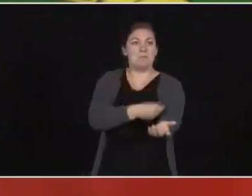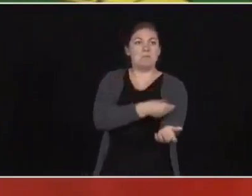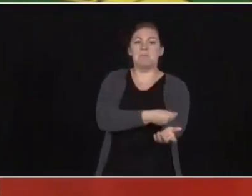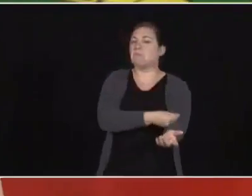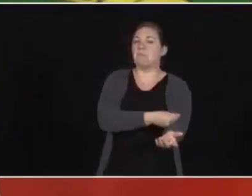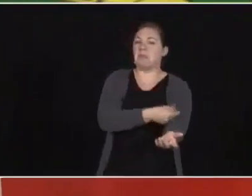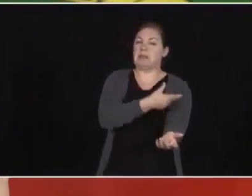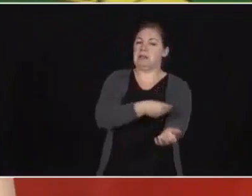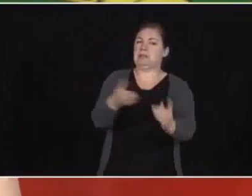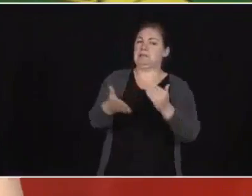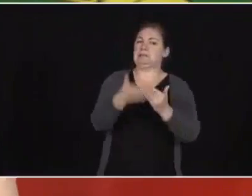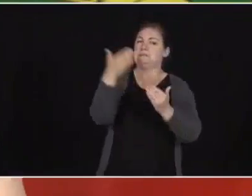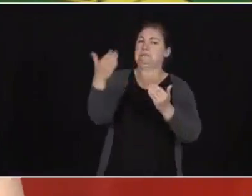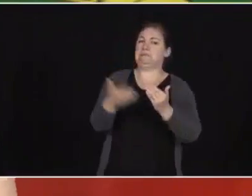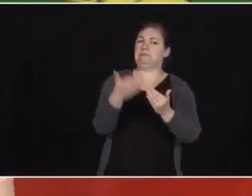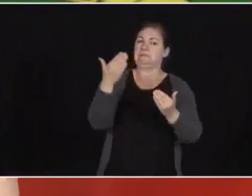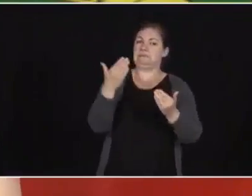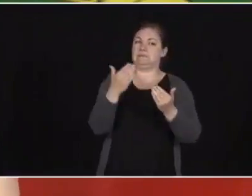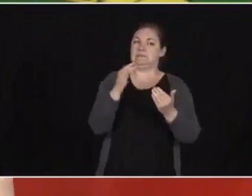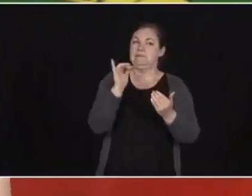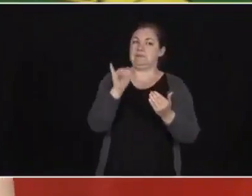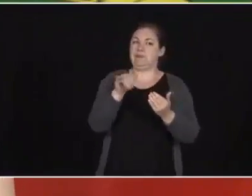which is easier to process.